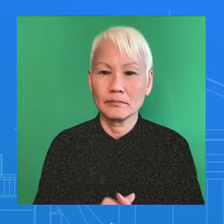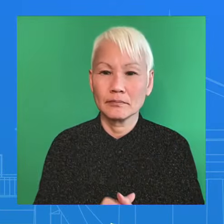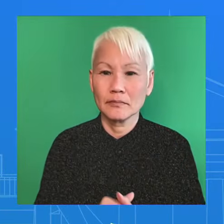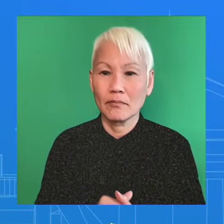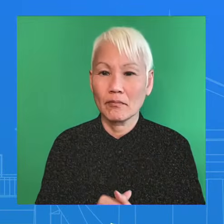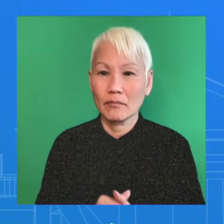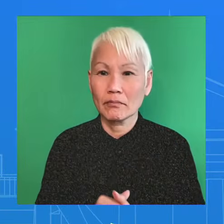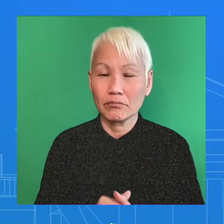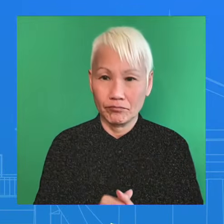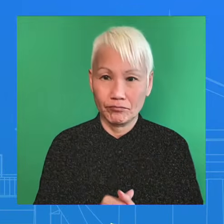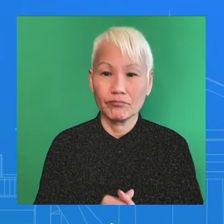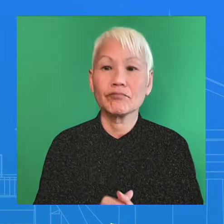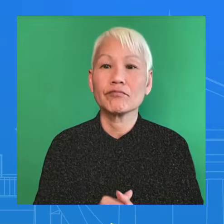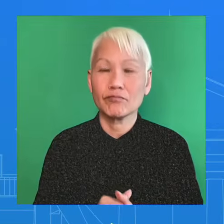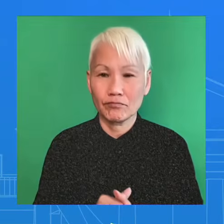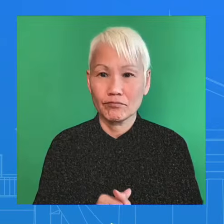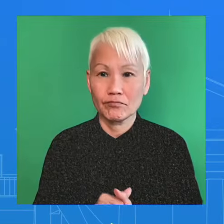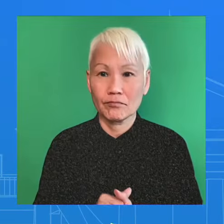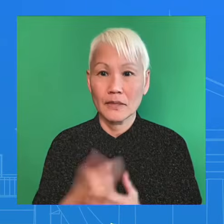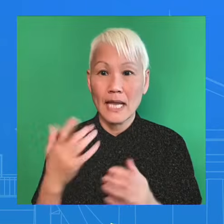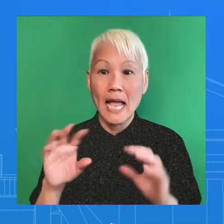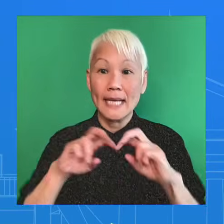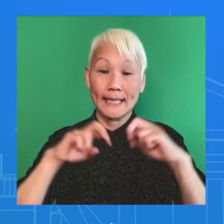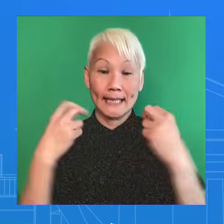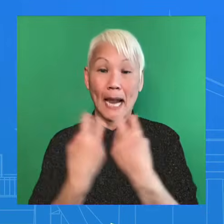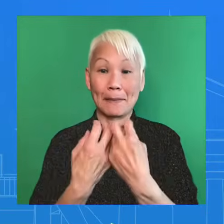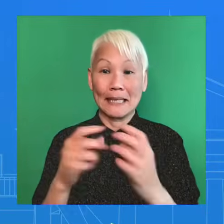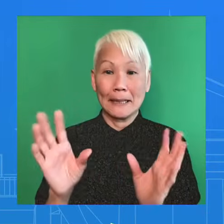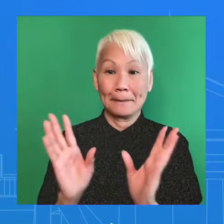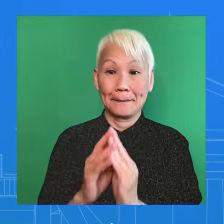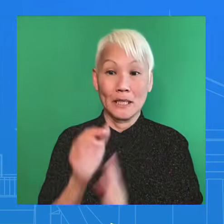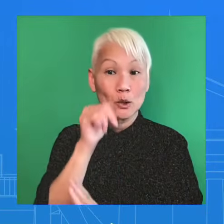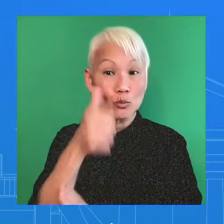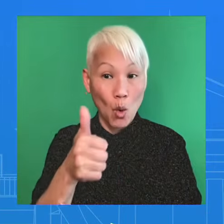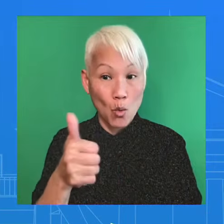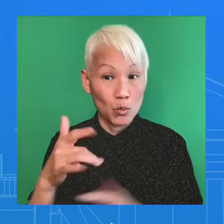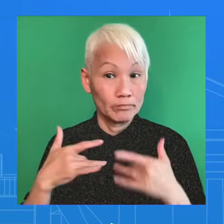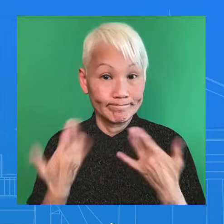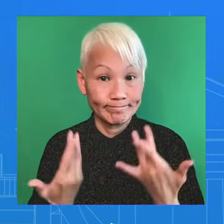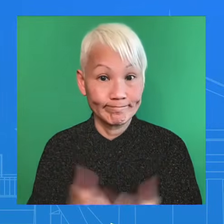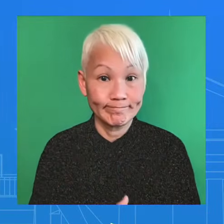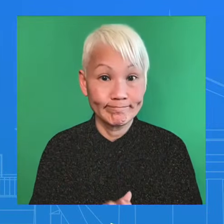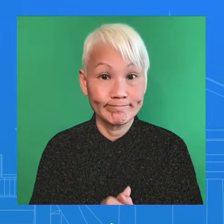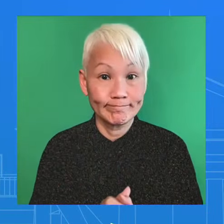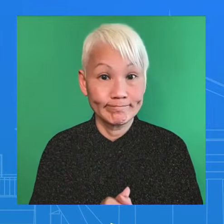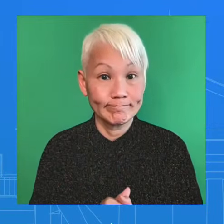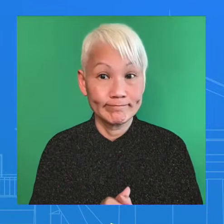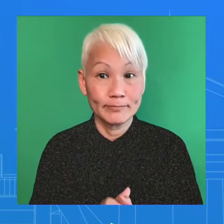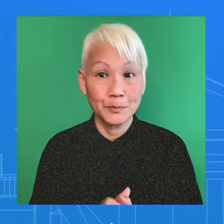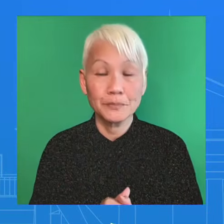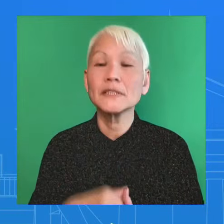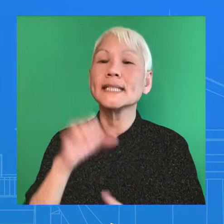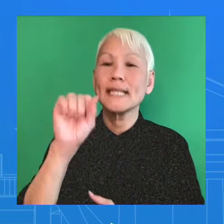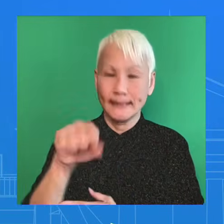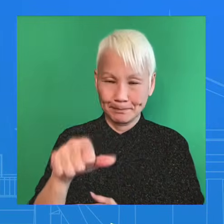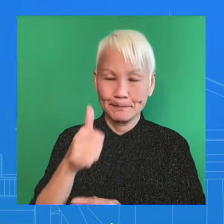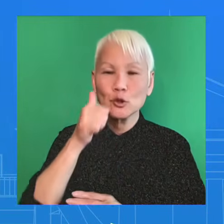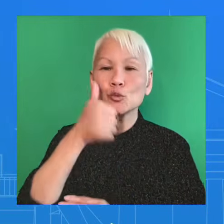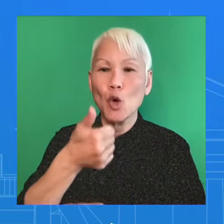I can tell --I can share a couple of things about tomorrow. As you --as you all know, the President is going to be convening his Cabinet secretaries tomorrow